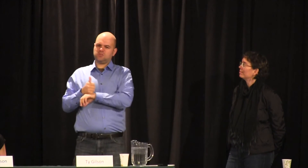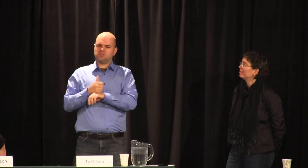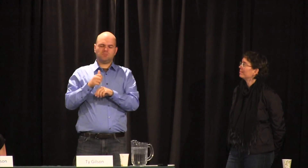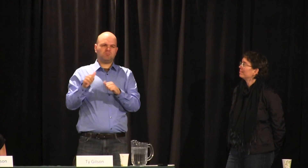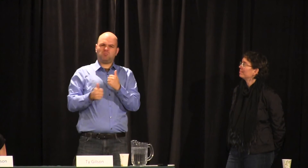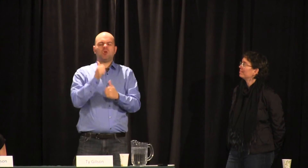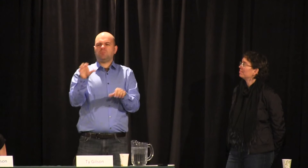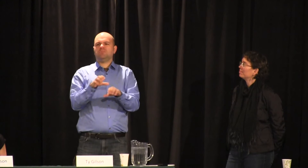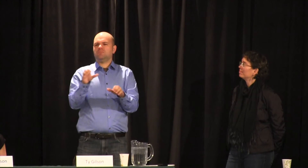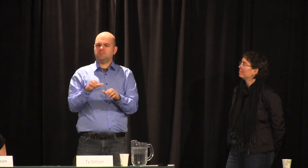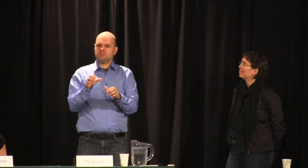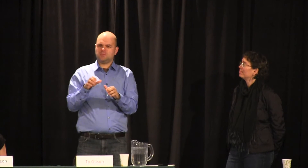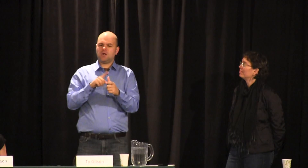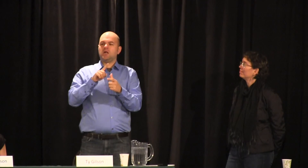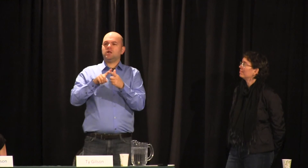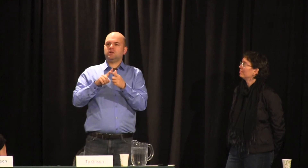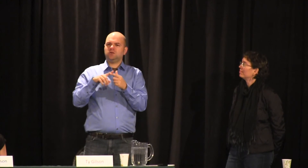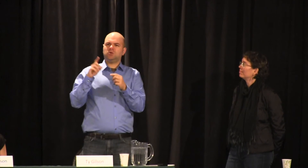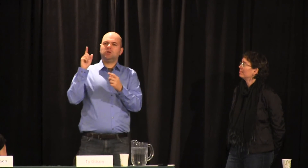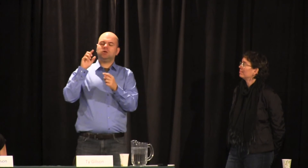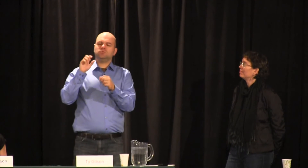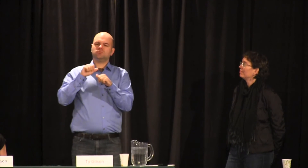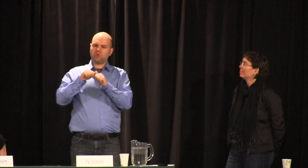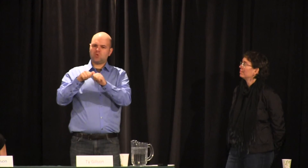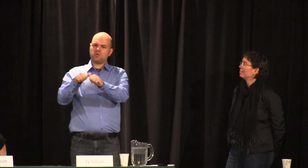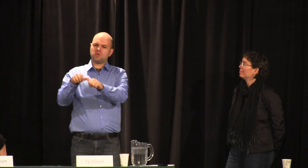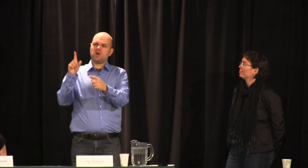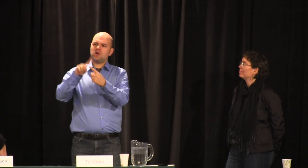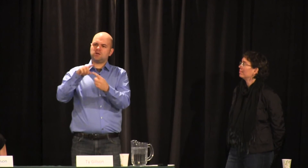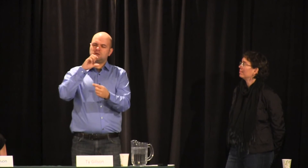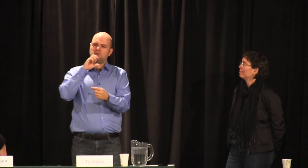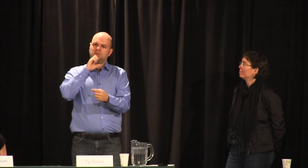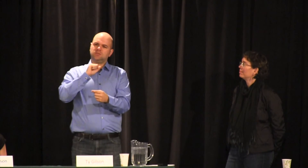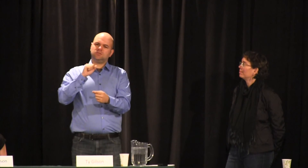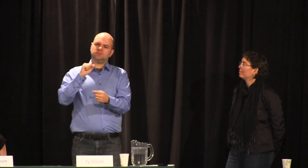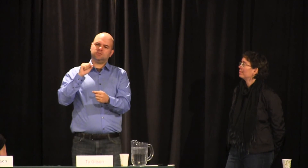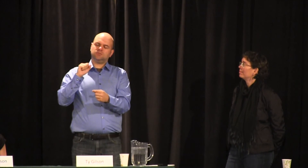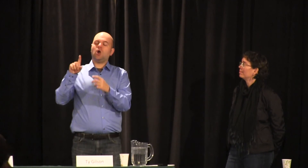and making sure everything was set up there. And I did that until --